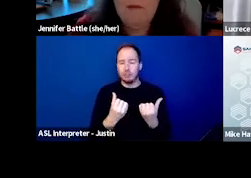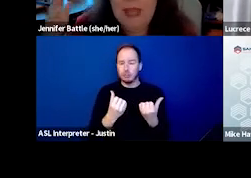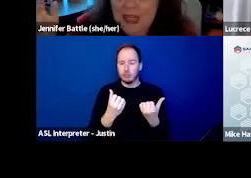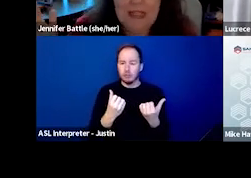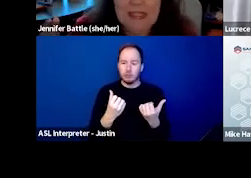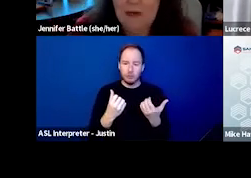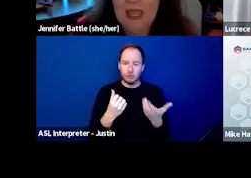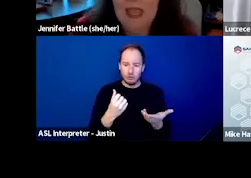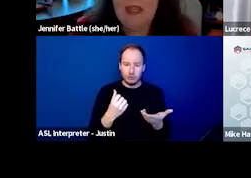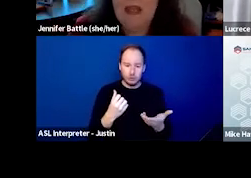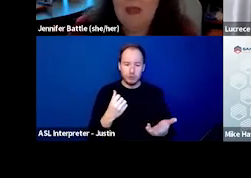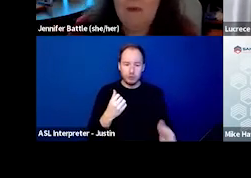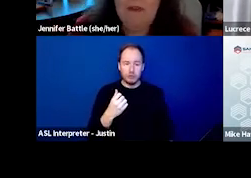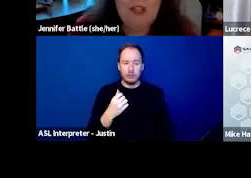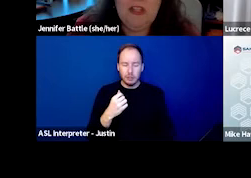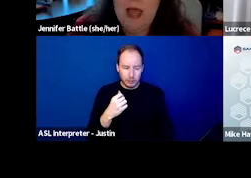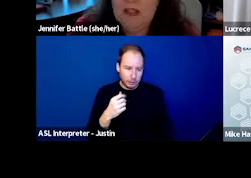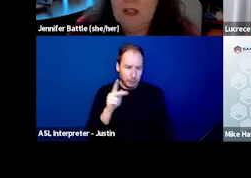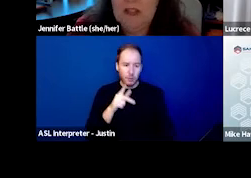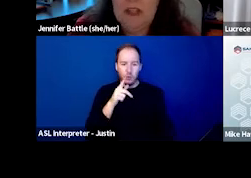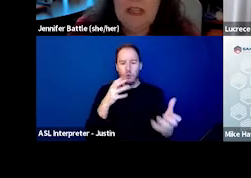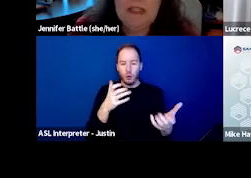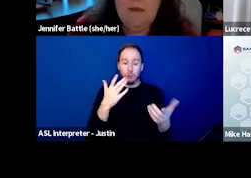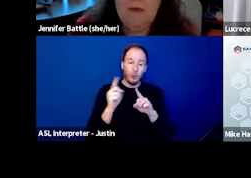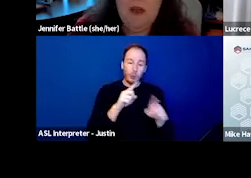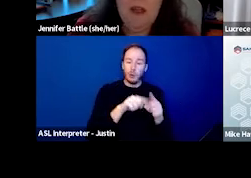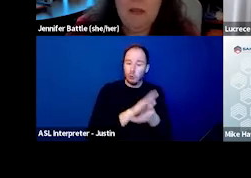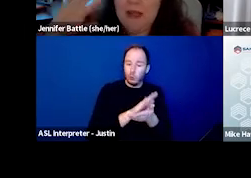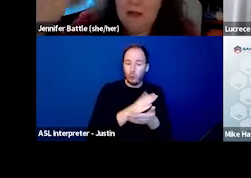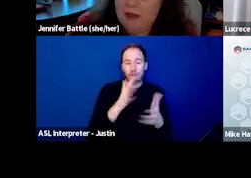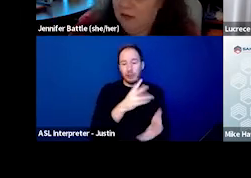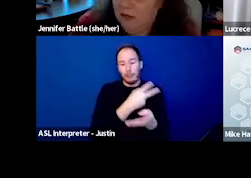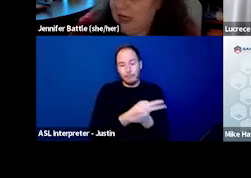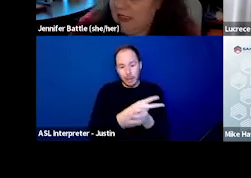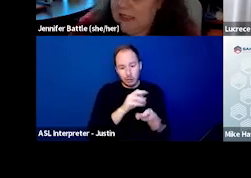we have big agencies, so again, people finish their master's degrees, they move on, they go do other things.